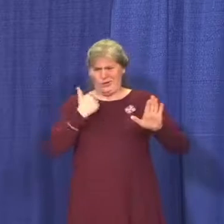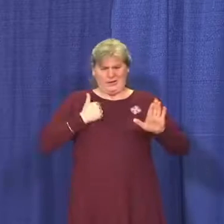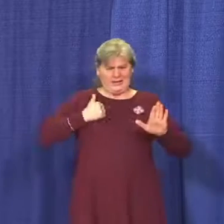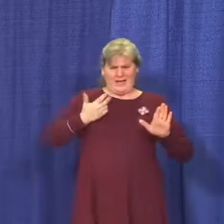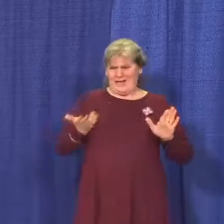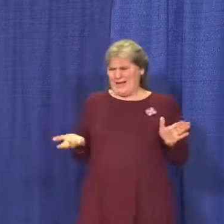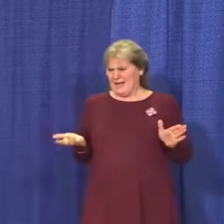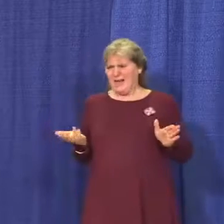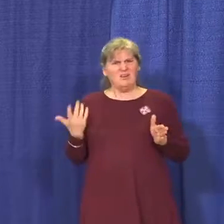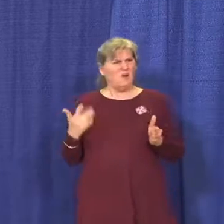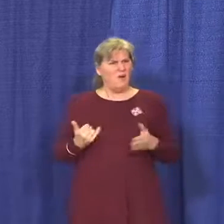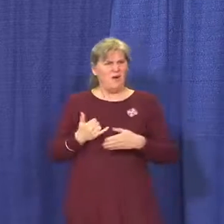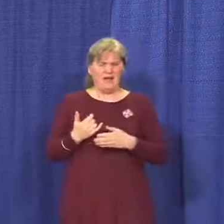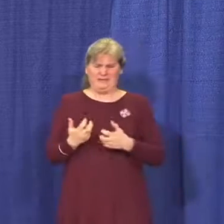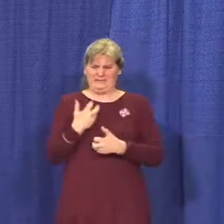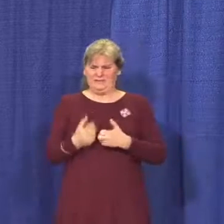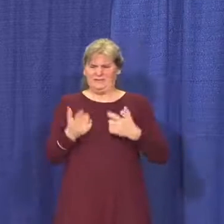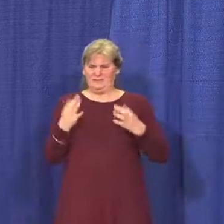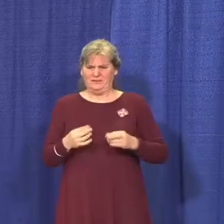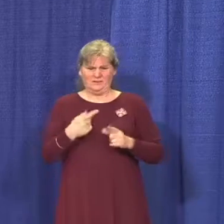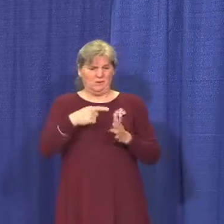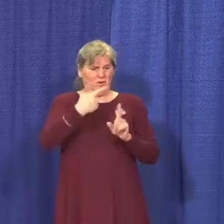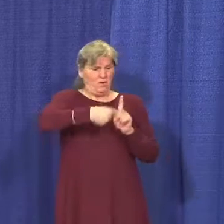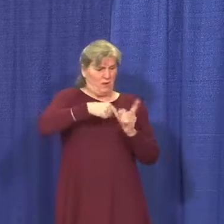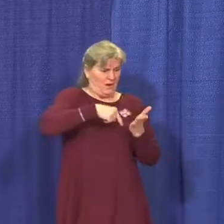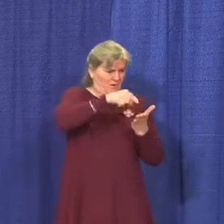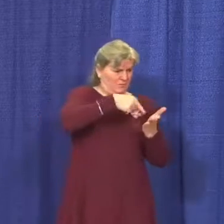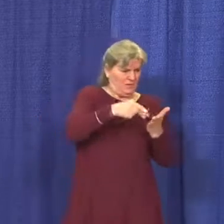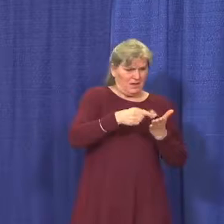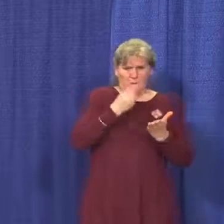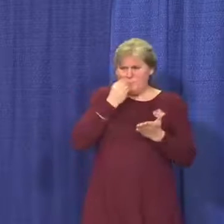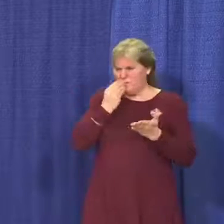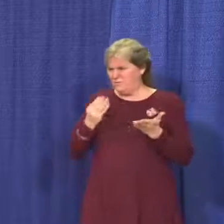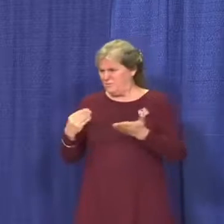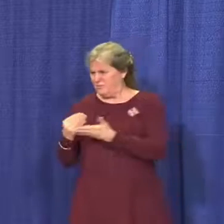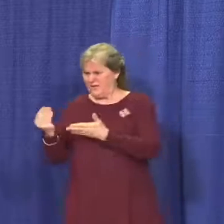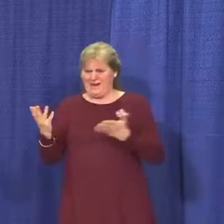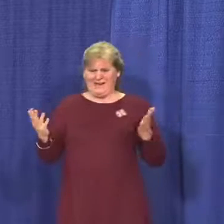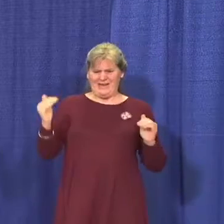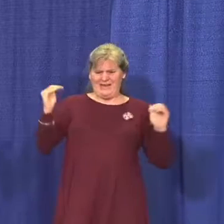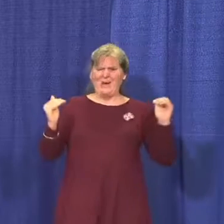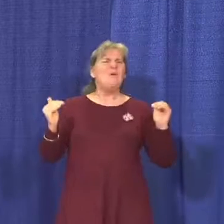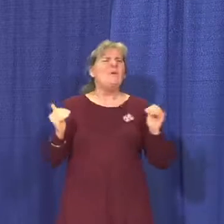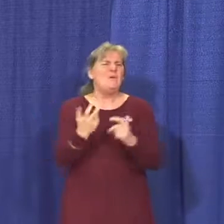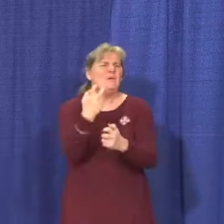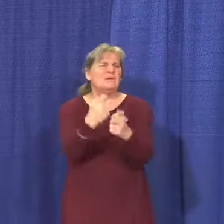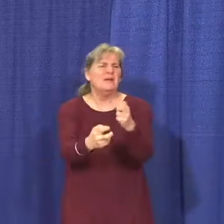impossible choice between paying their rent and putting food on the table. But we did not stop there.